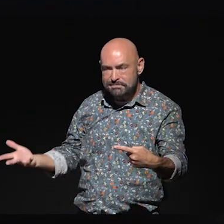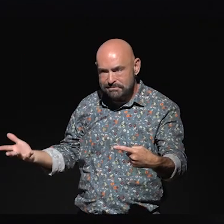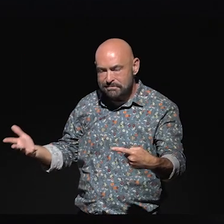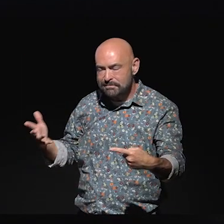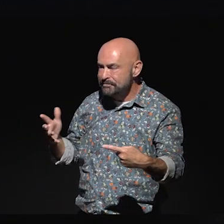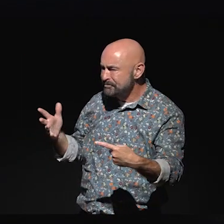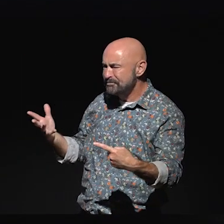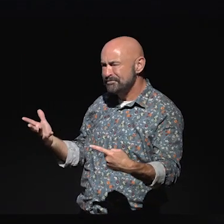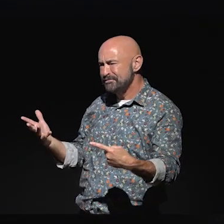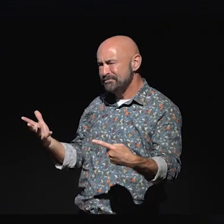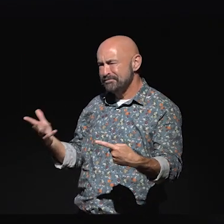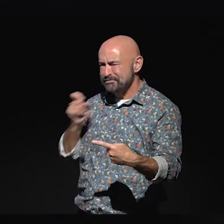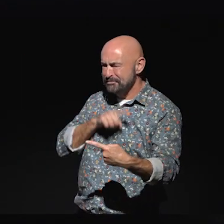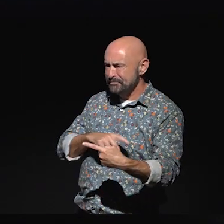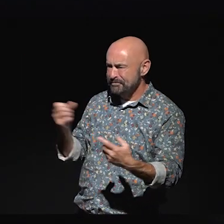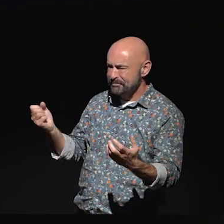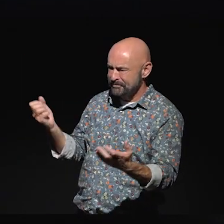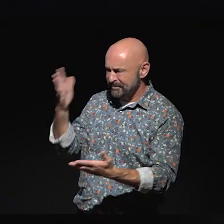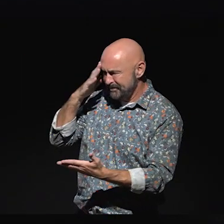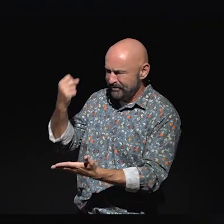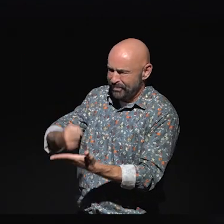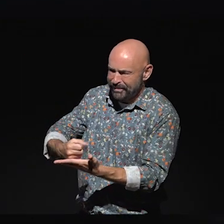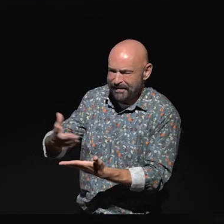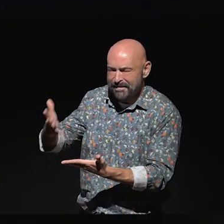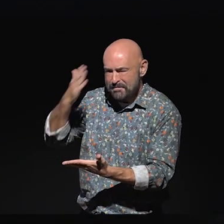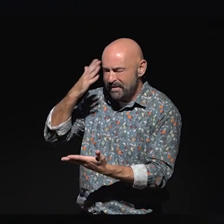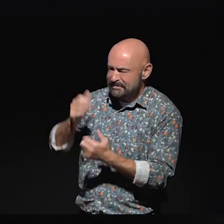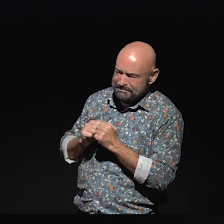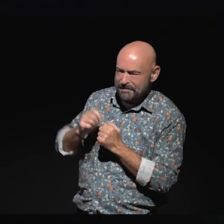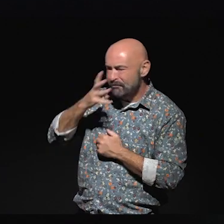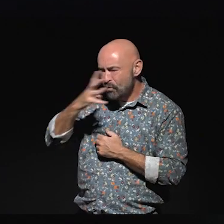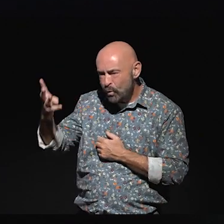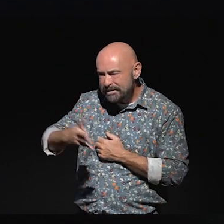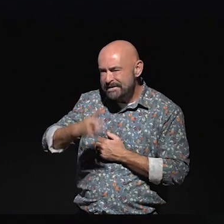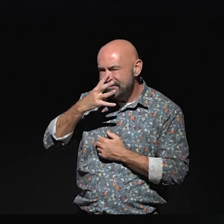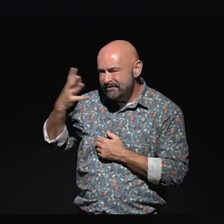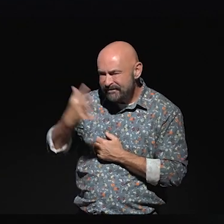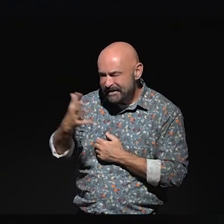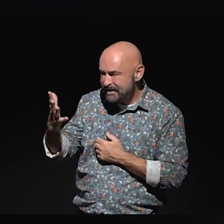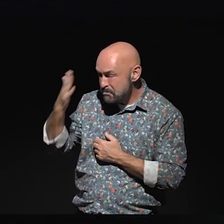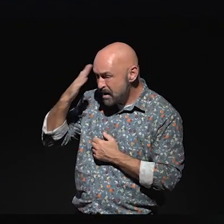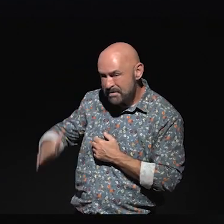She would look a little silly laying her head as a 14 or 15-year-old on her mother's lap,